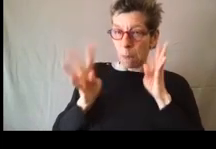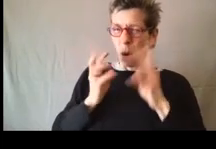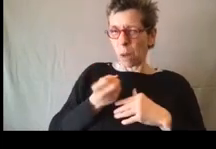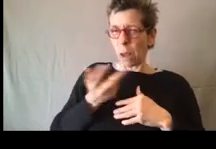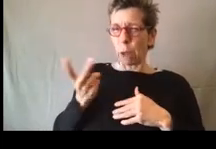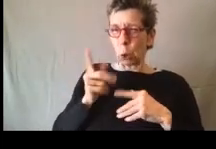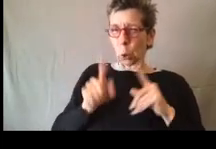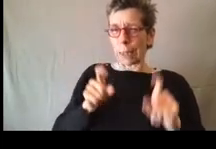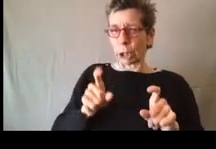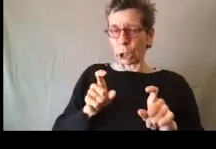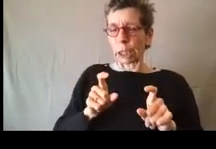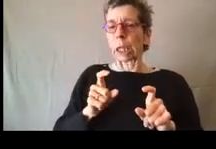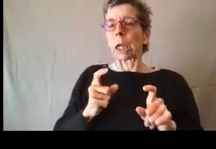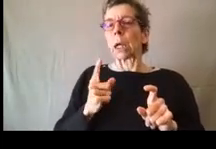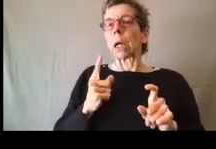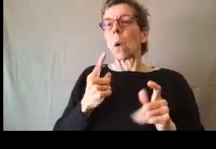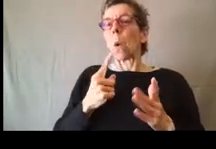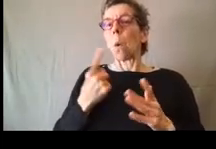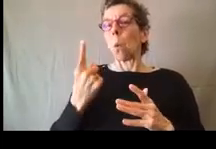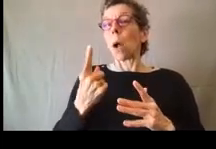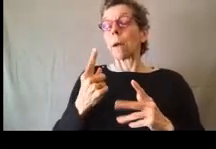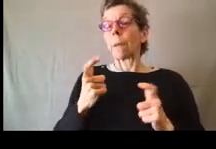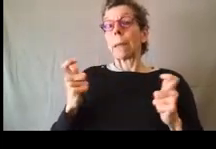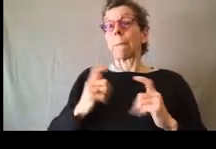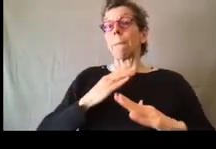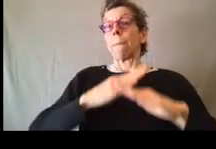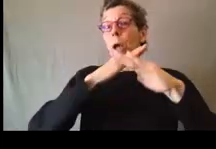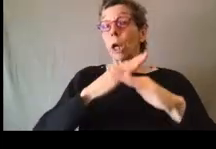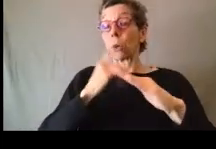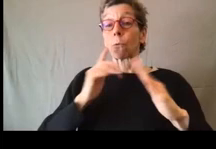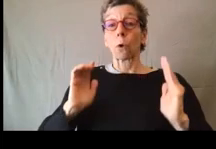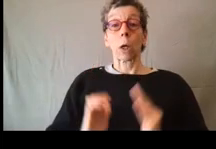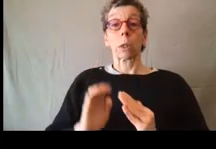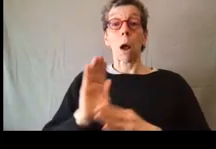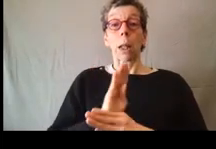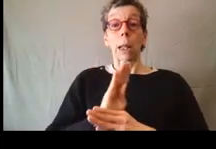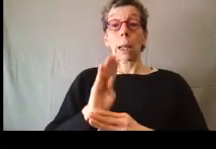One of the barriers to effective communication with small employers, how do small businesses